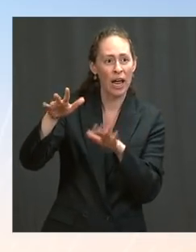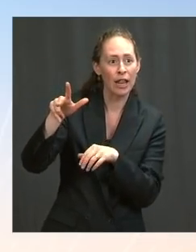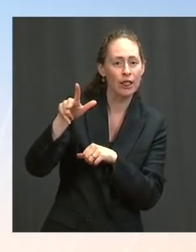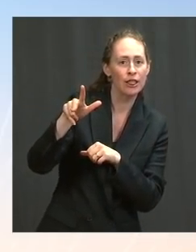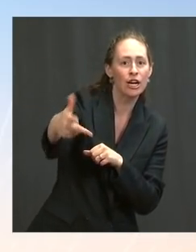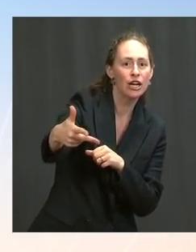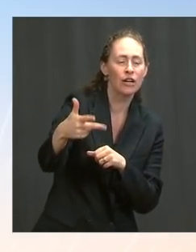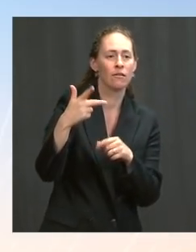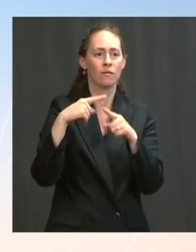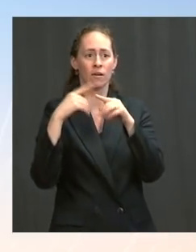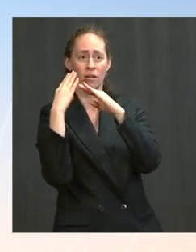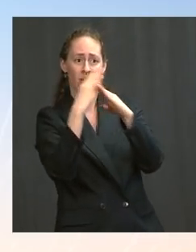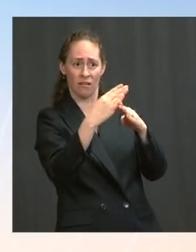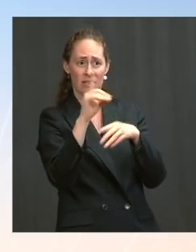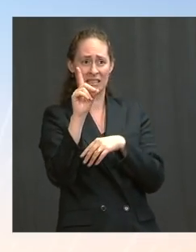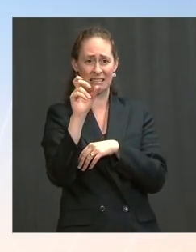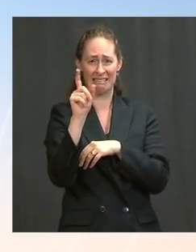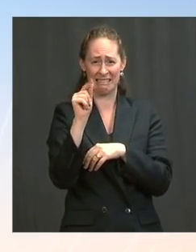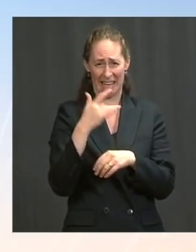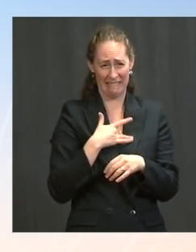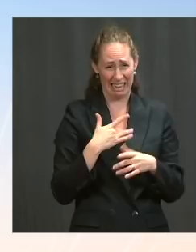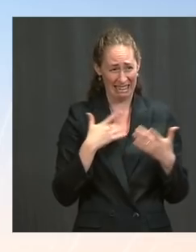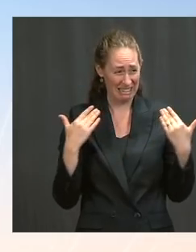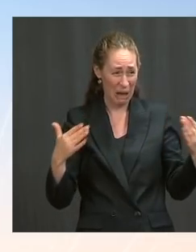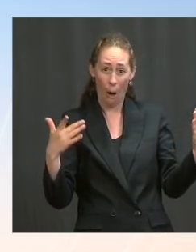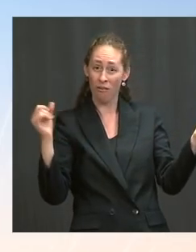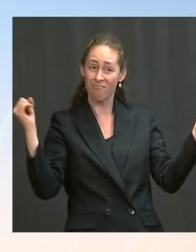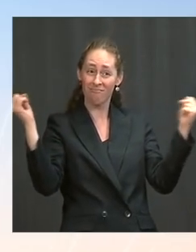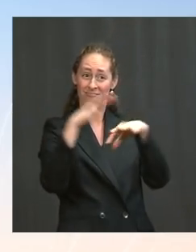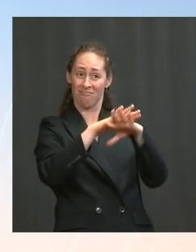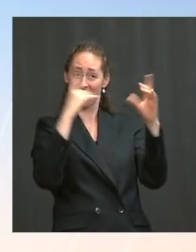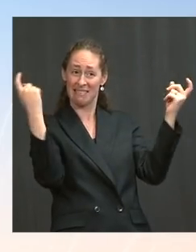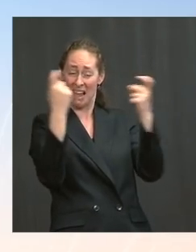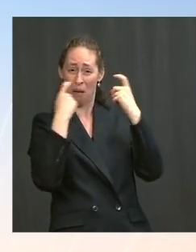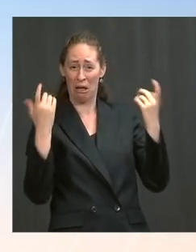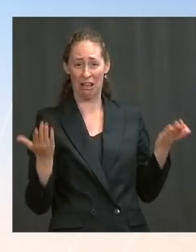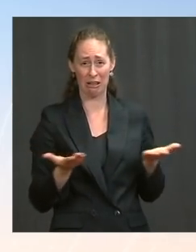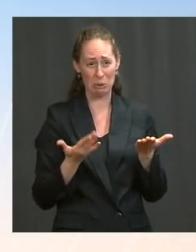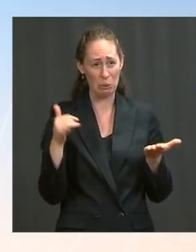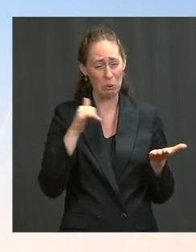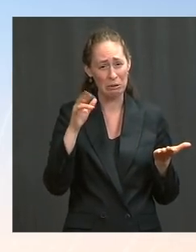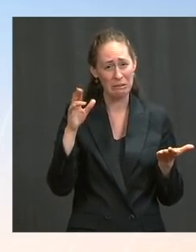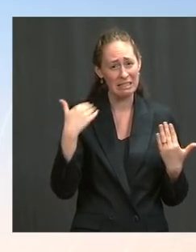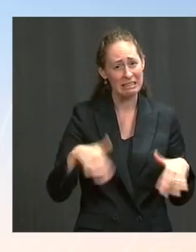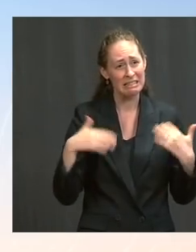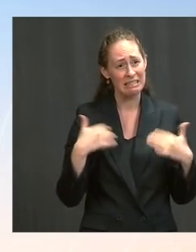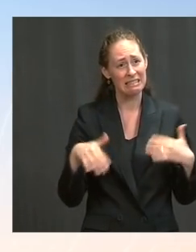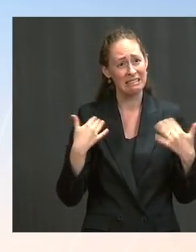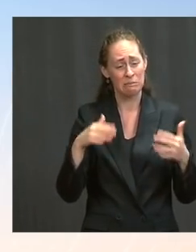Are you -- are you being risky by basically allowing many, many people to get to the National Mall on the Fourth of July?